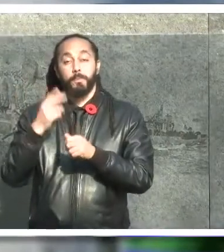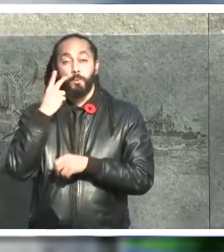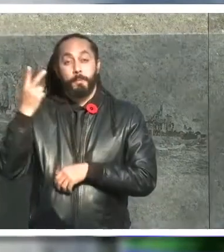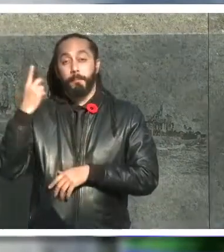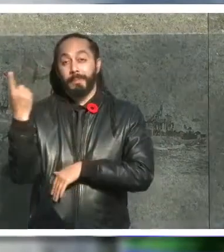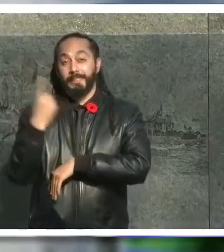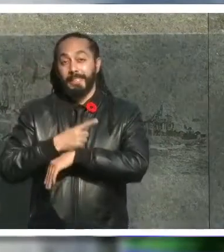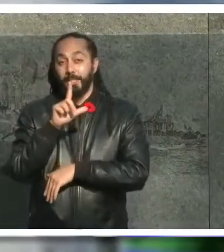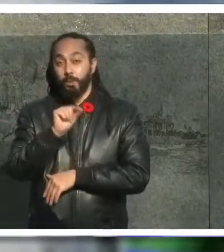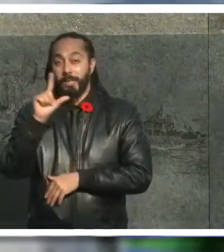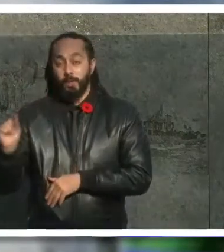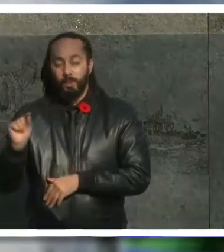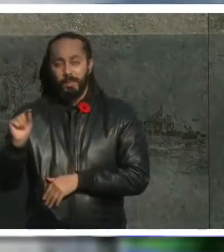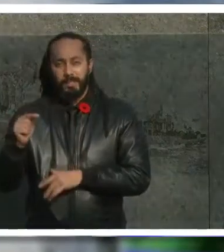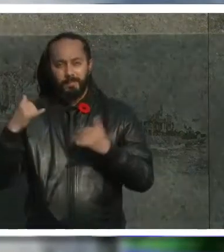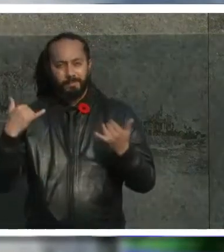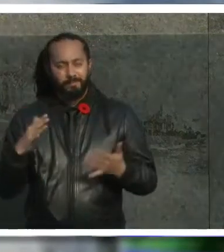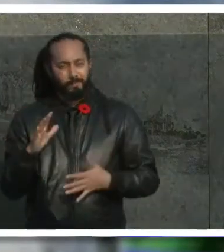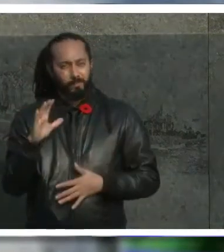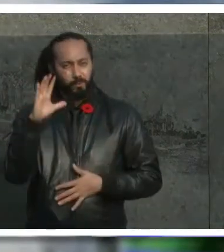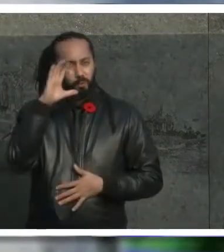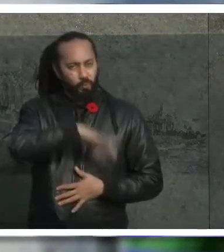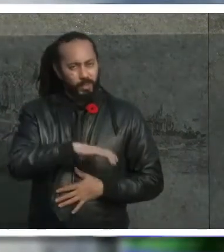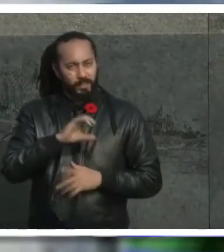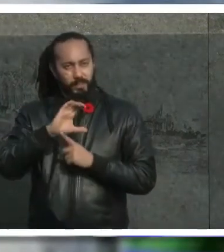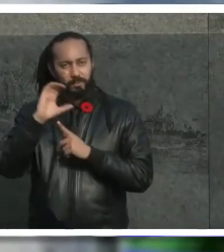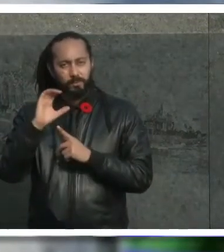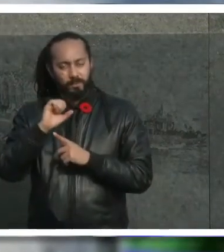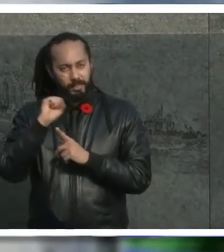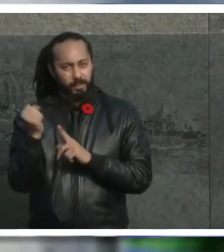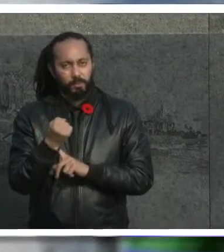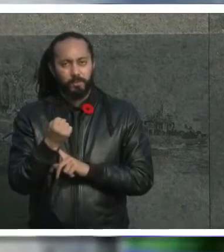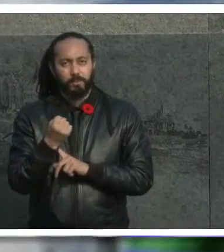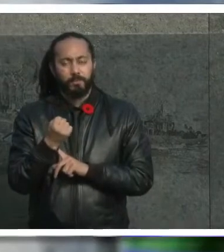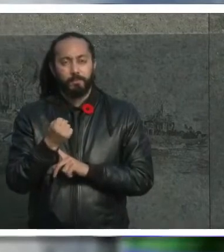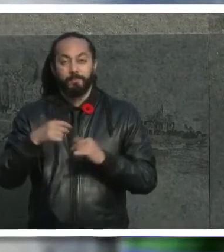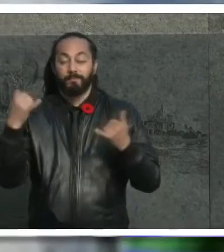takes place in strange and uncertain circumstances. We are in the midst of a global pandemic.